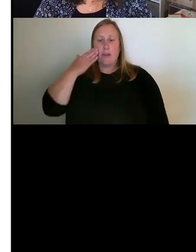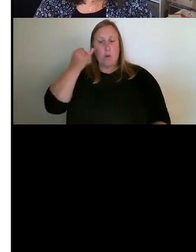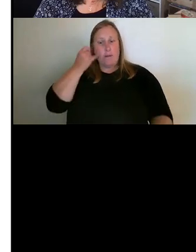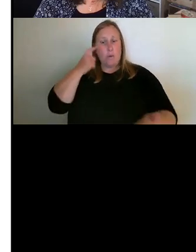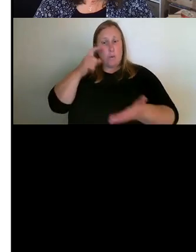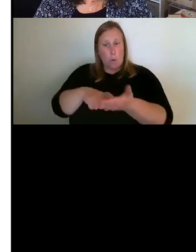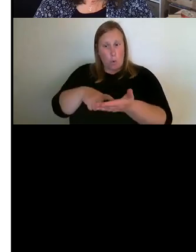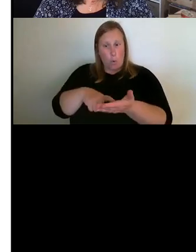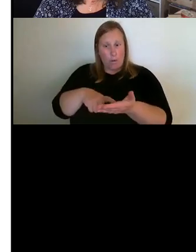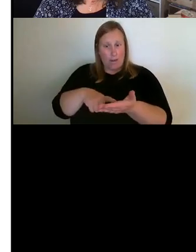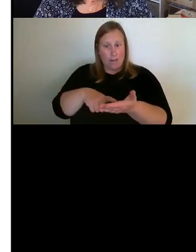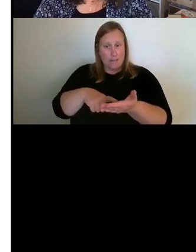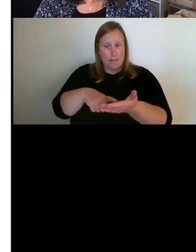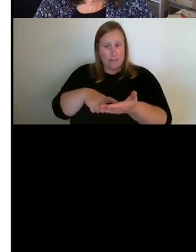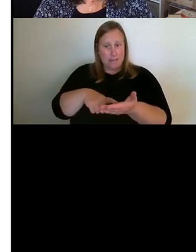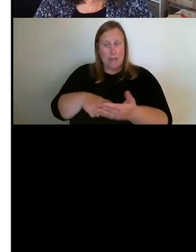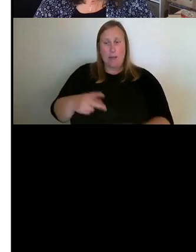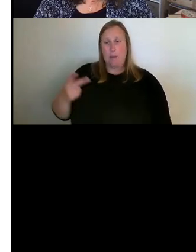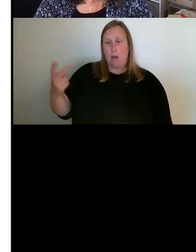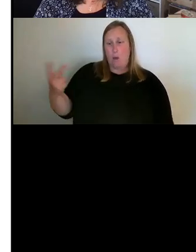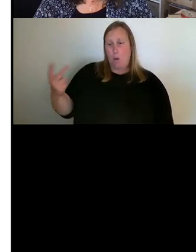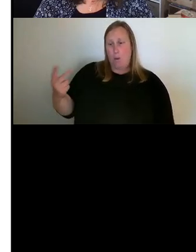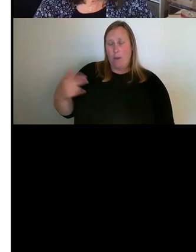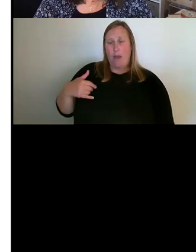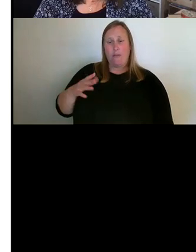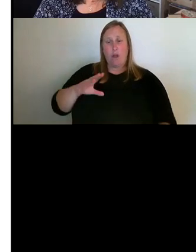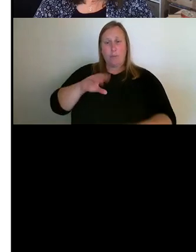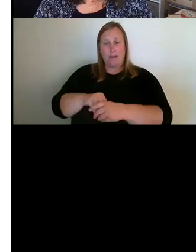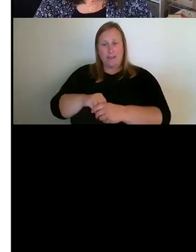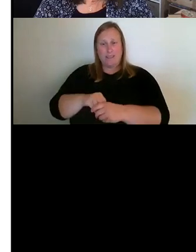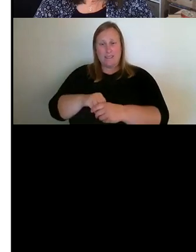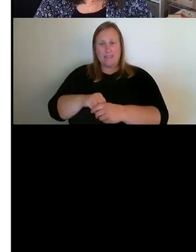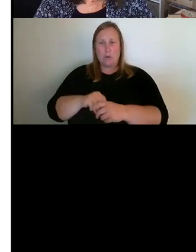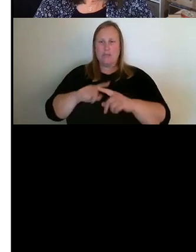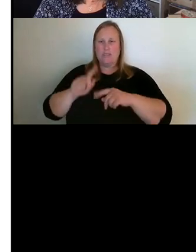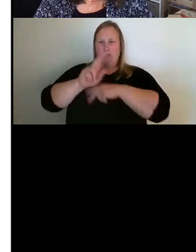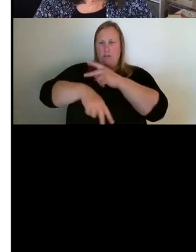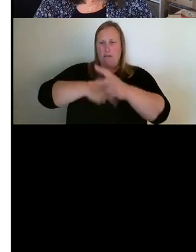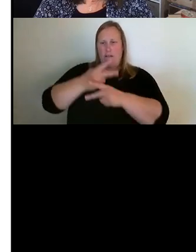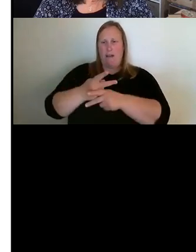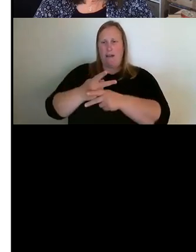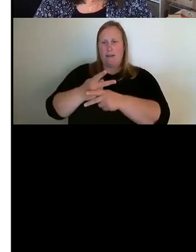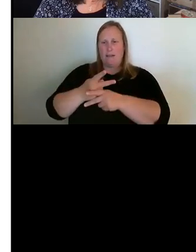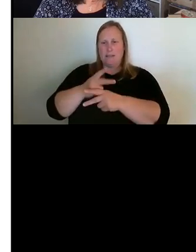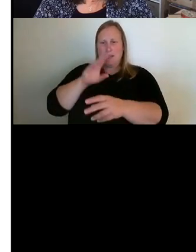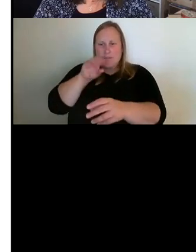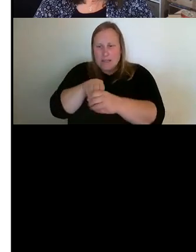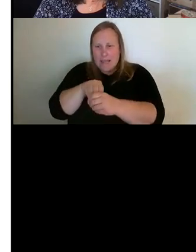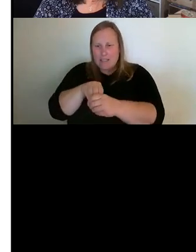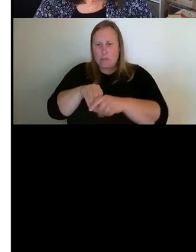I set up our participation today with all different kinds of engagement peppered throughout the session.